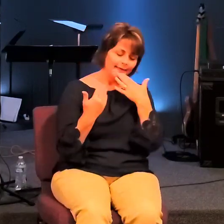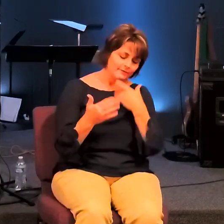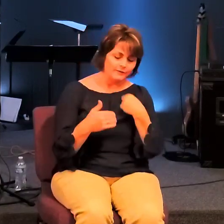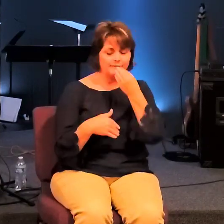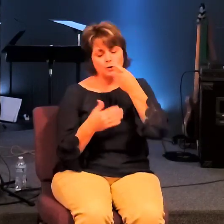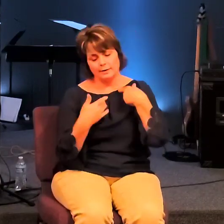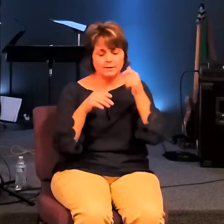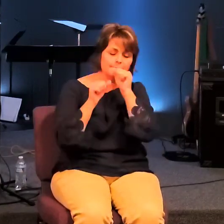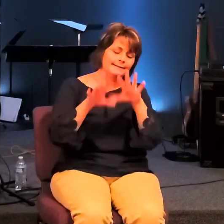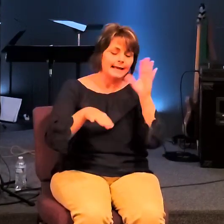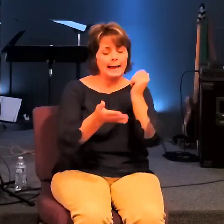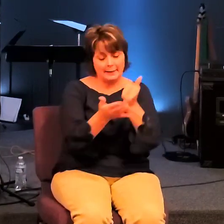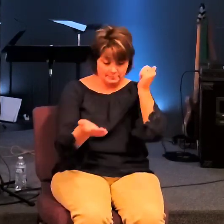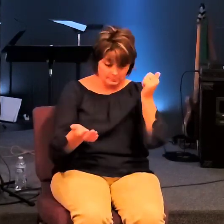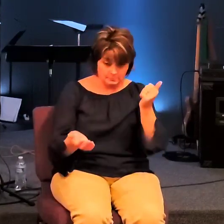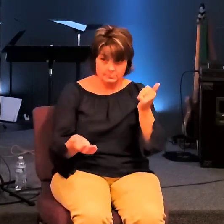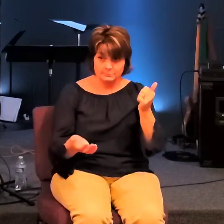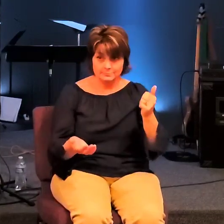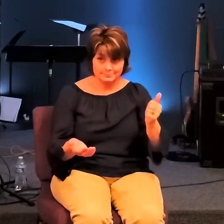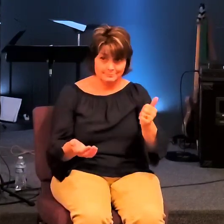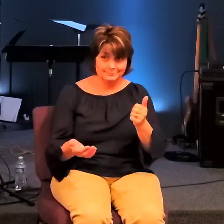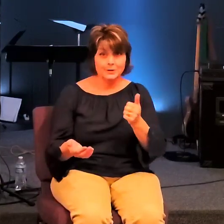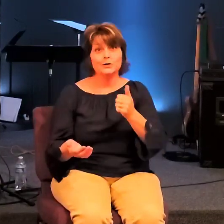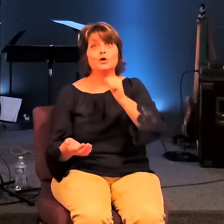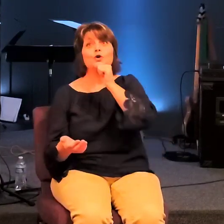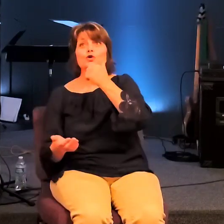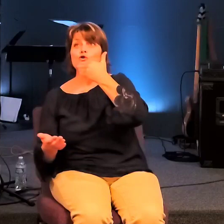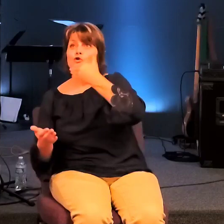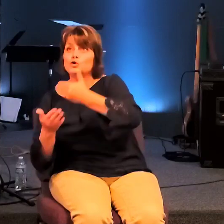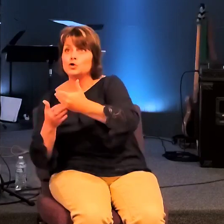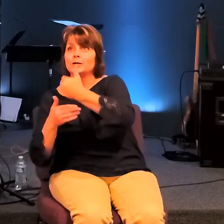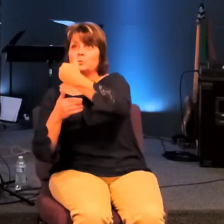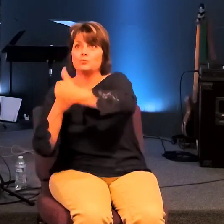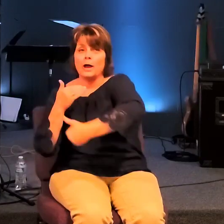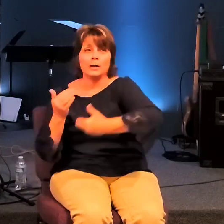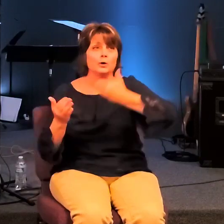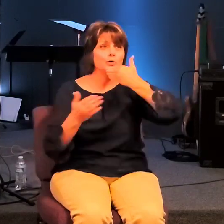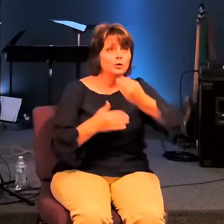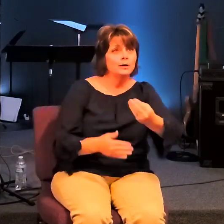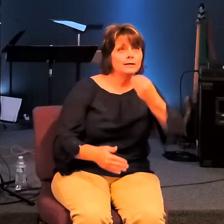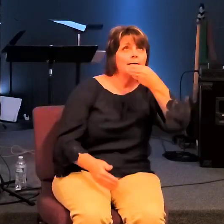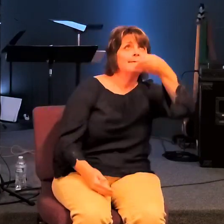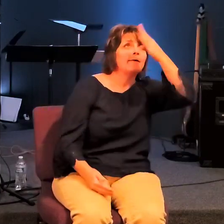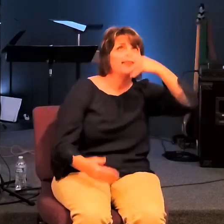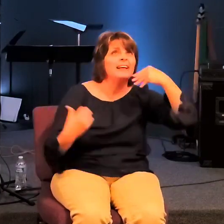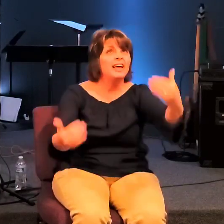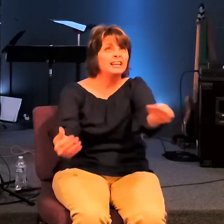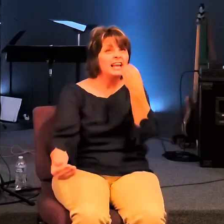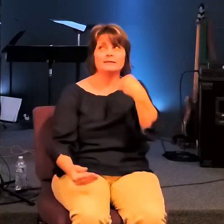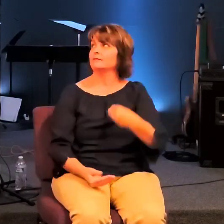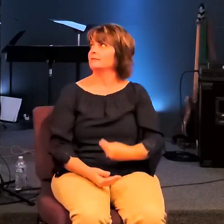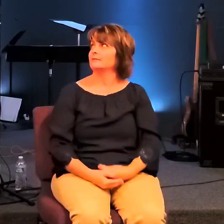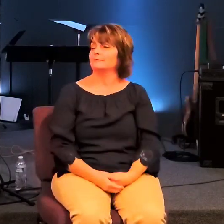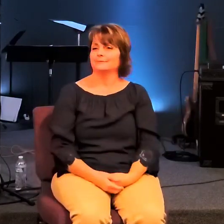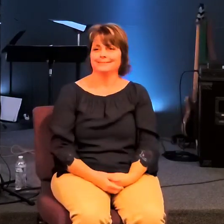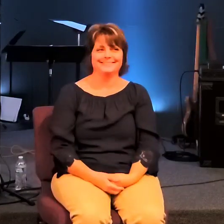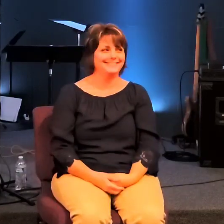bless it amen.” you know “good bread good eat good God let's eat” what instead of